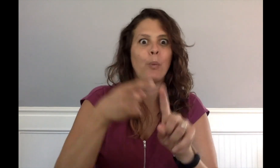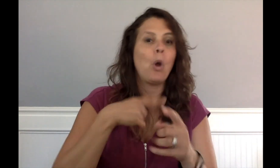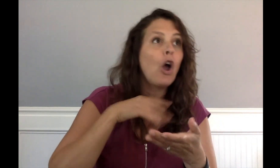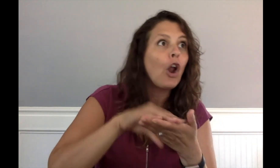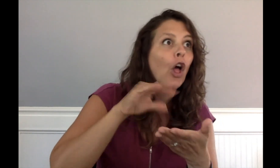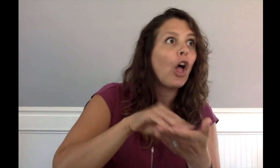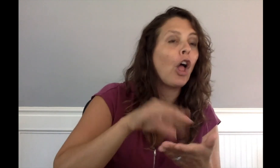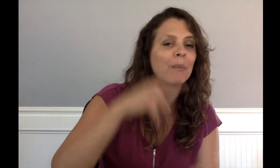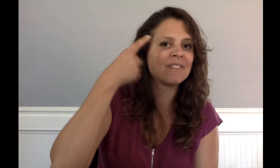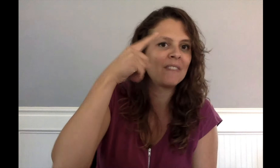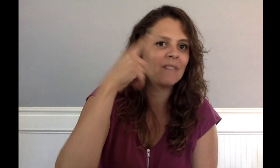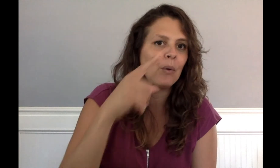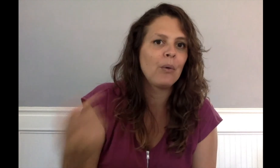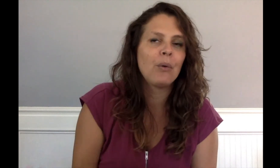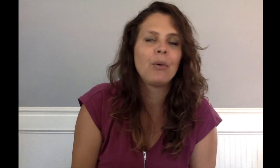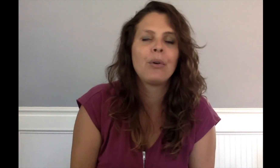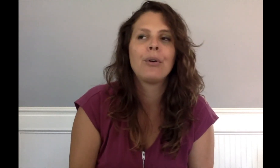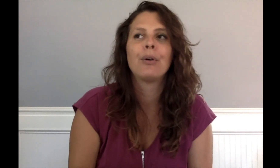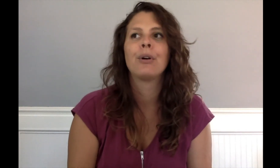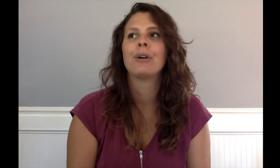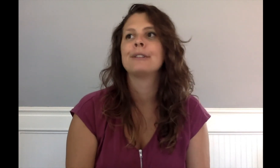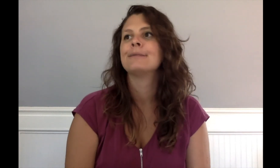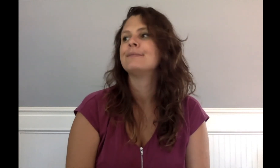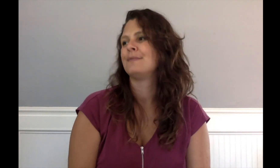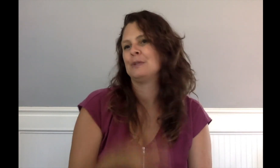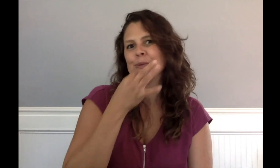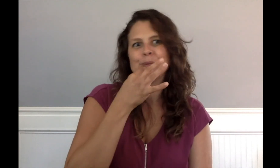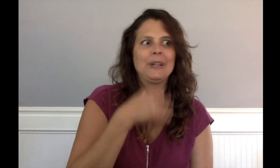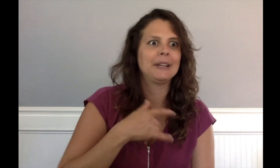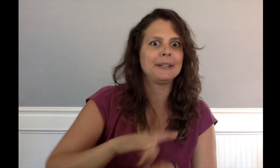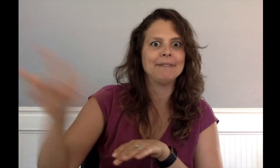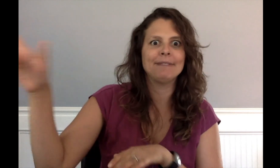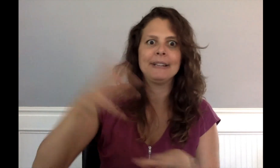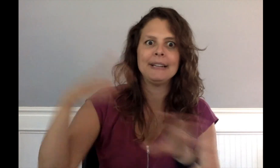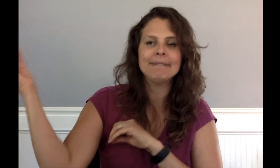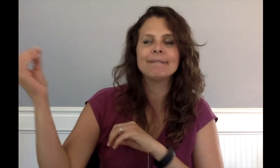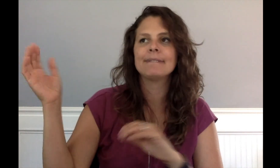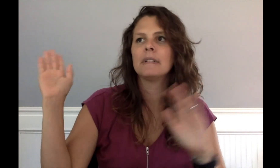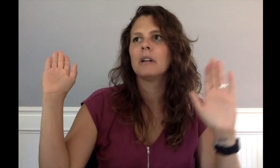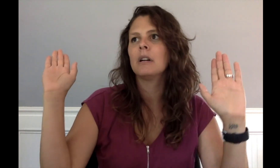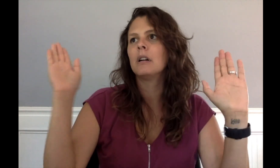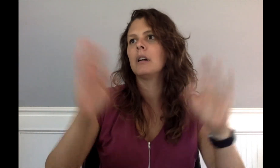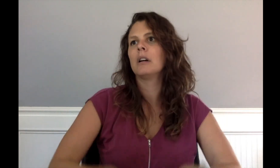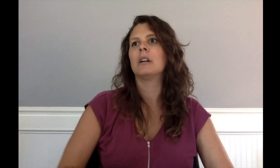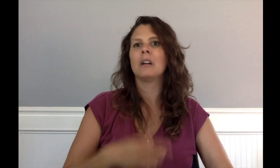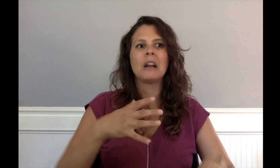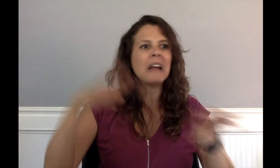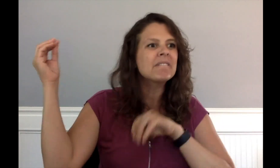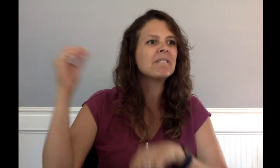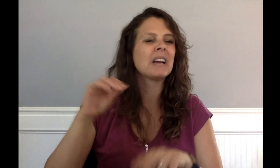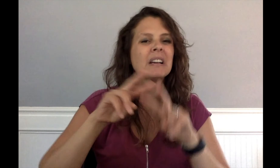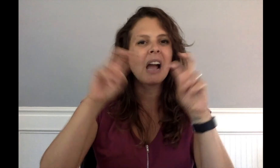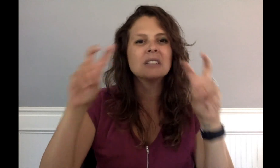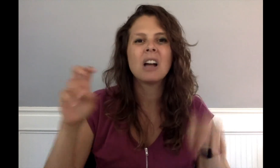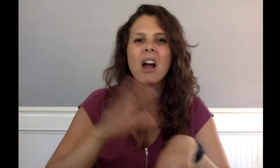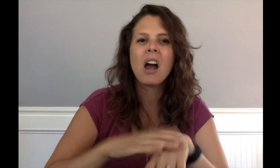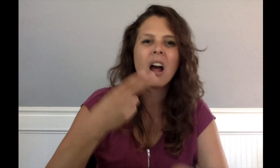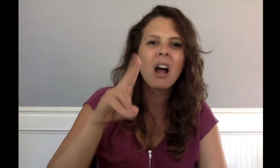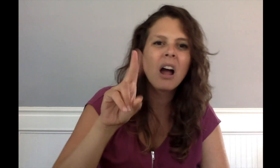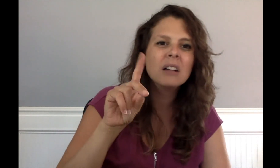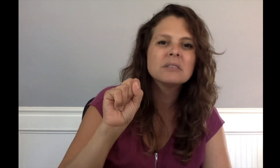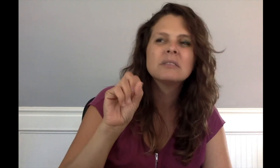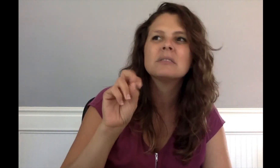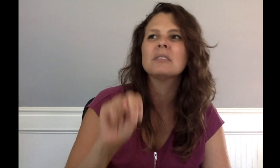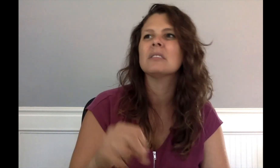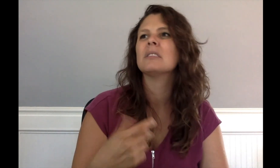He would be leaving soon. Leaving Castle-onthe-Hudson.